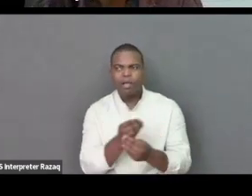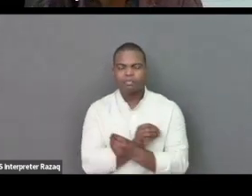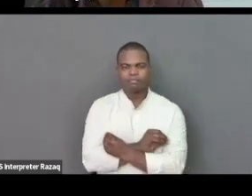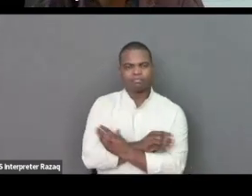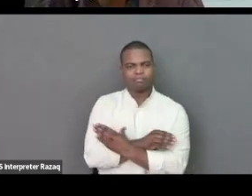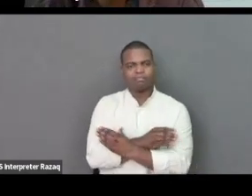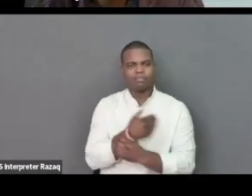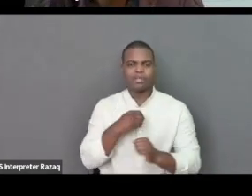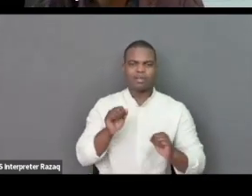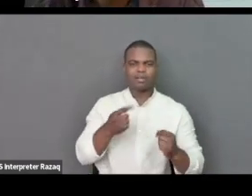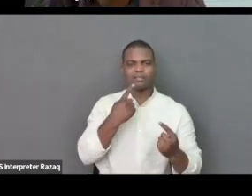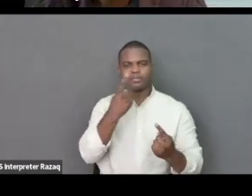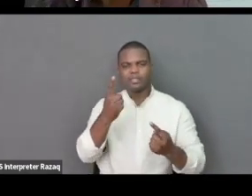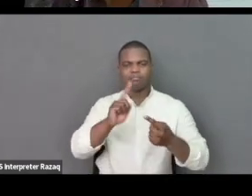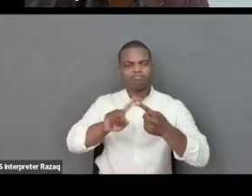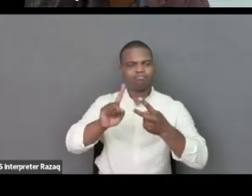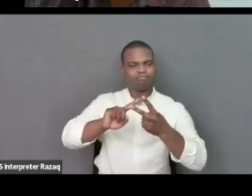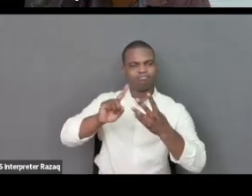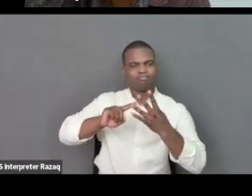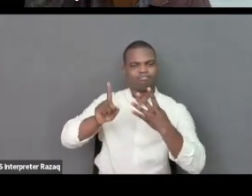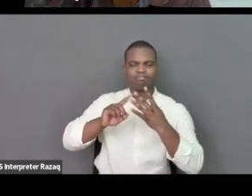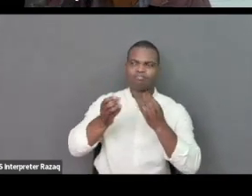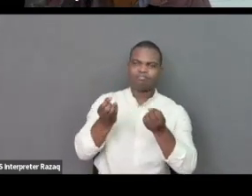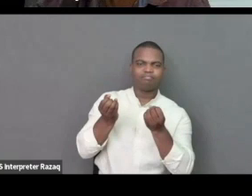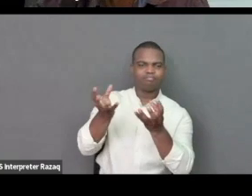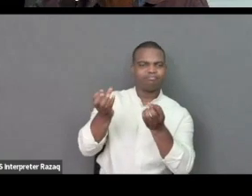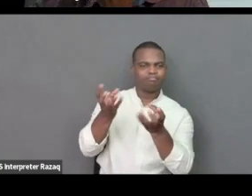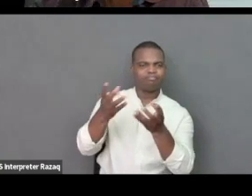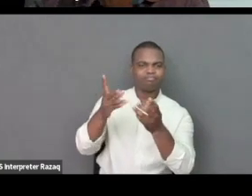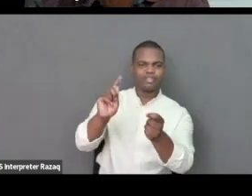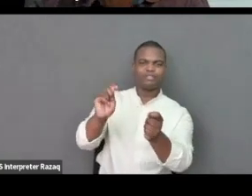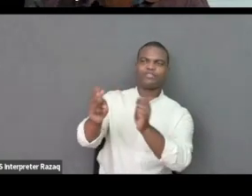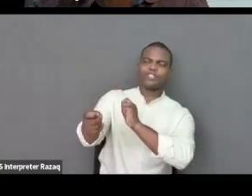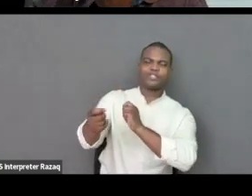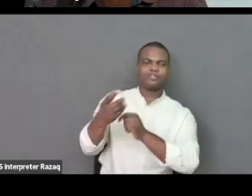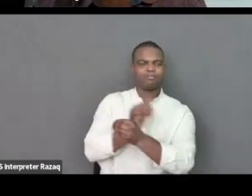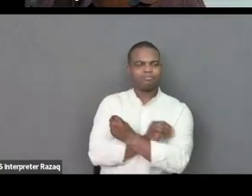beginning, possibly, for website owners to fix their issues.